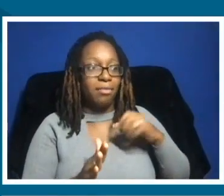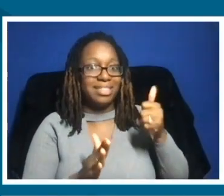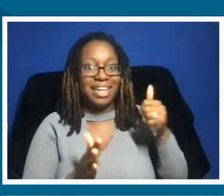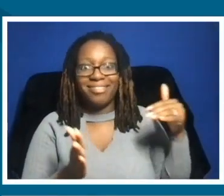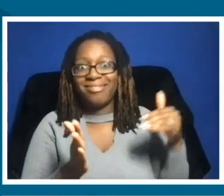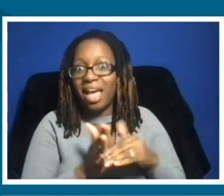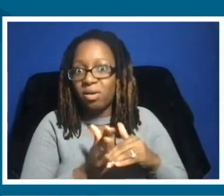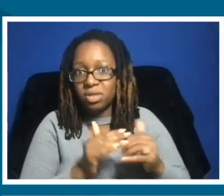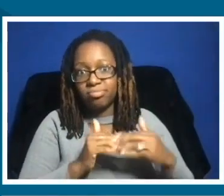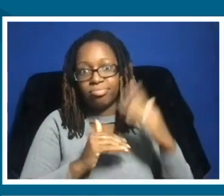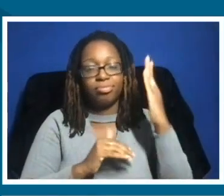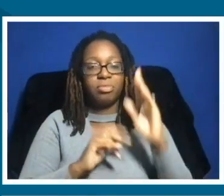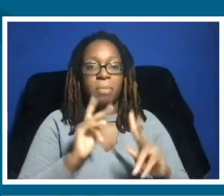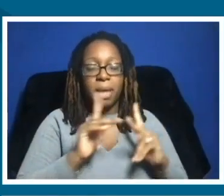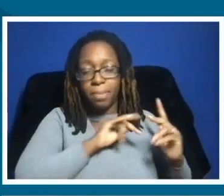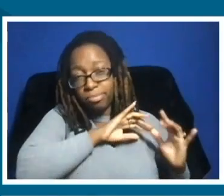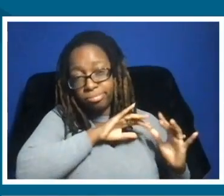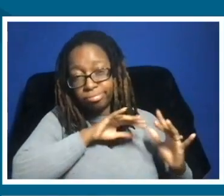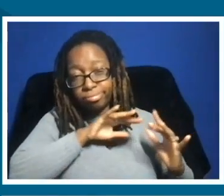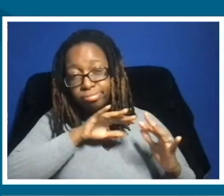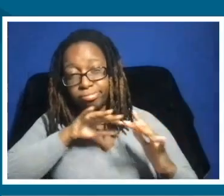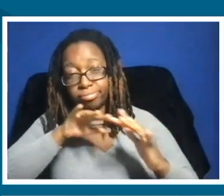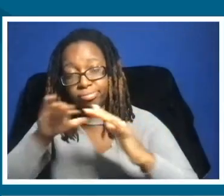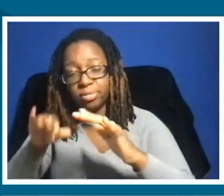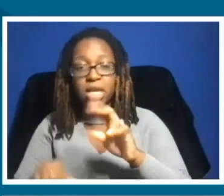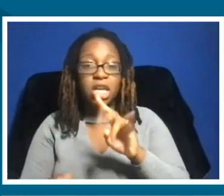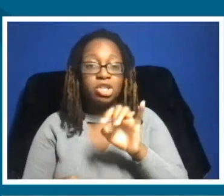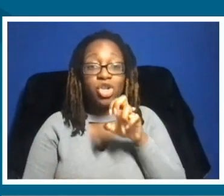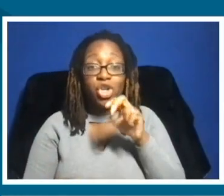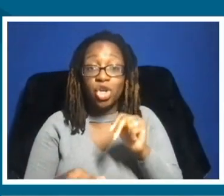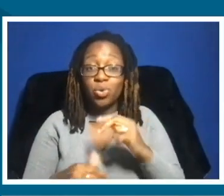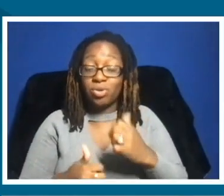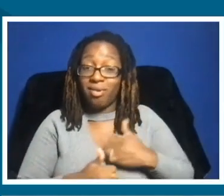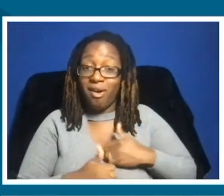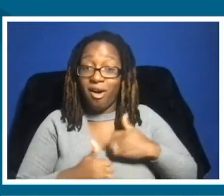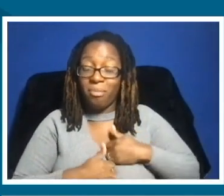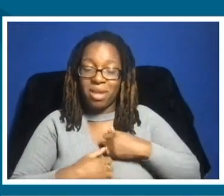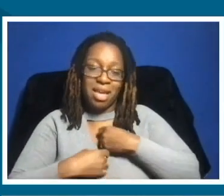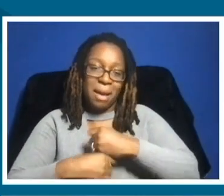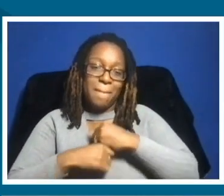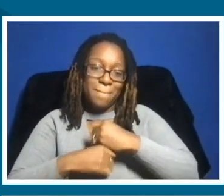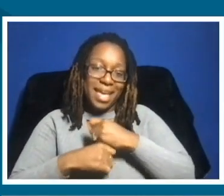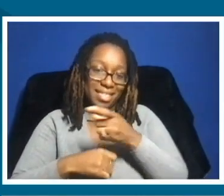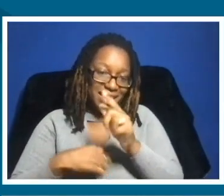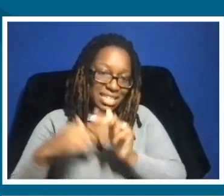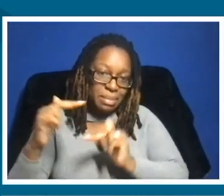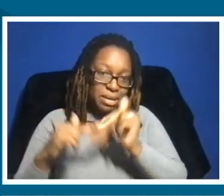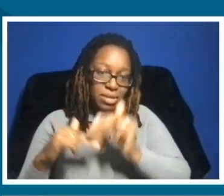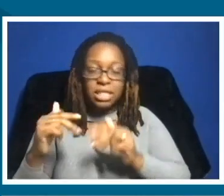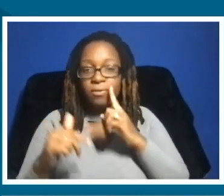the union army created these camps for